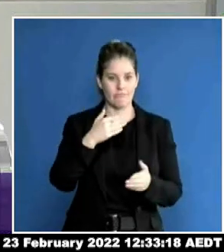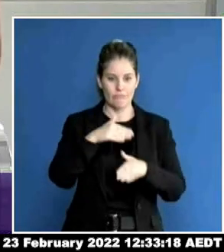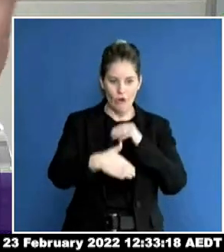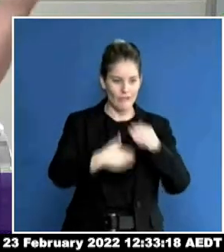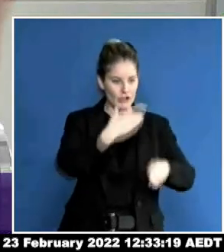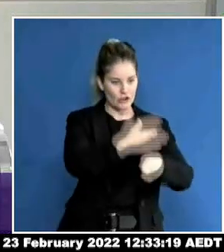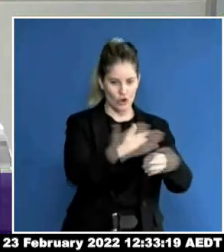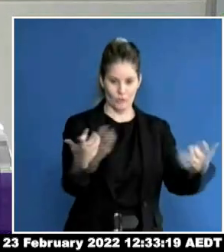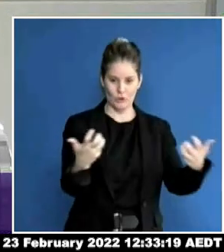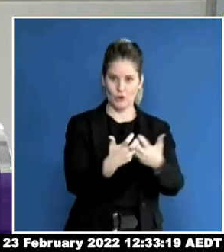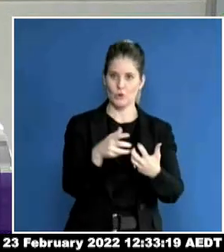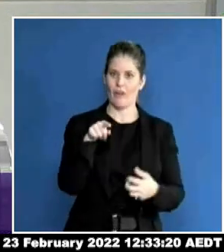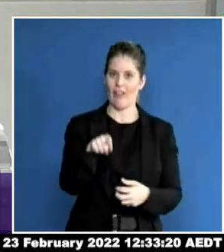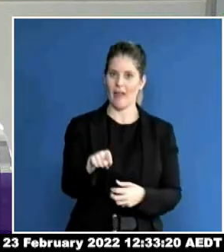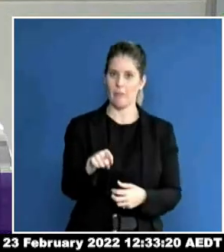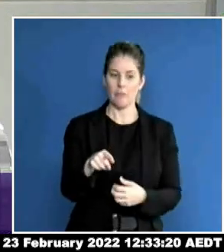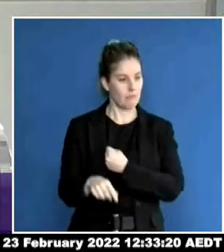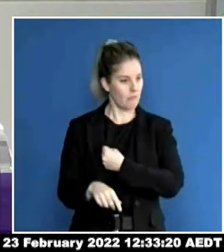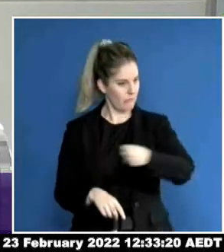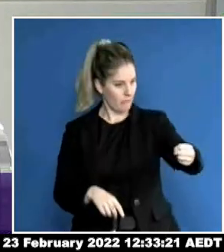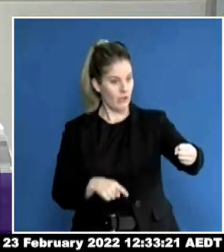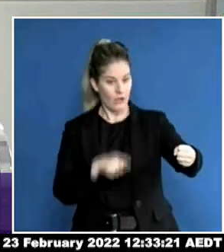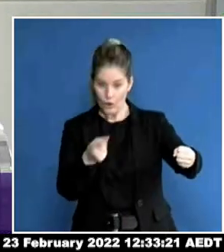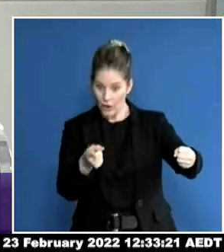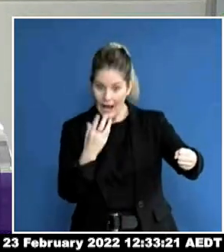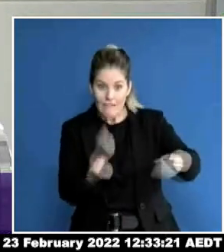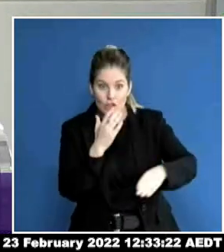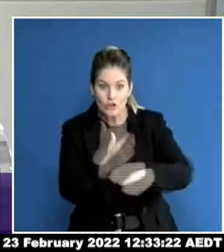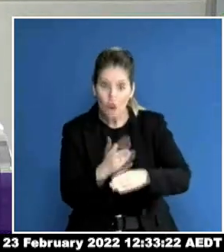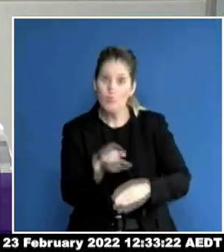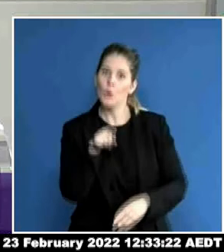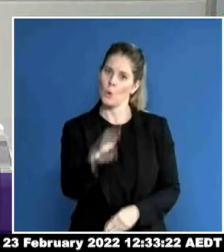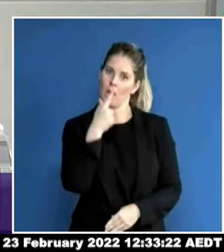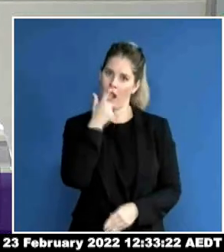And that we need to see this mindset drastically shift.